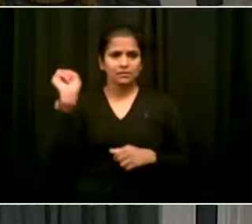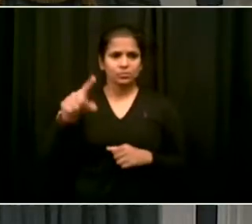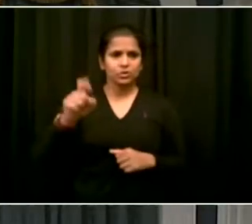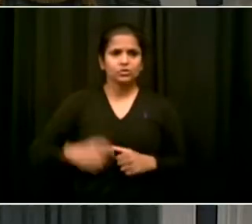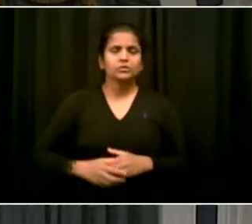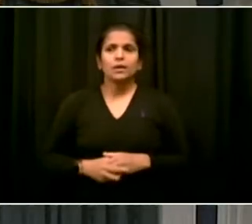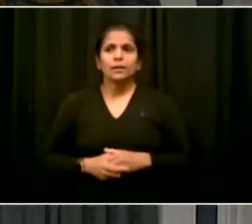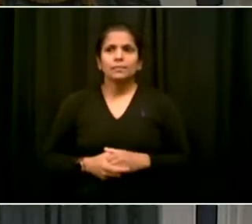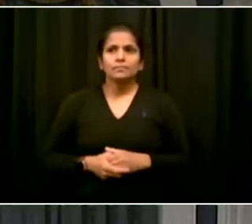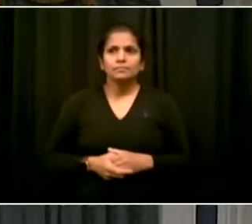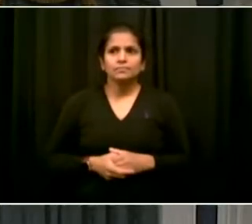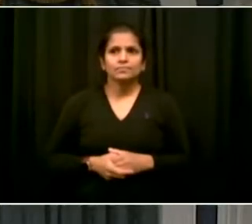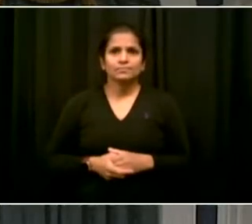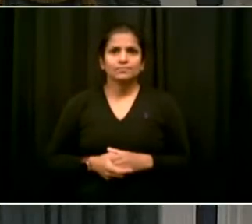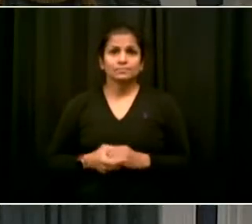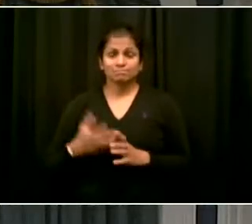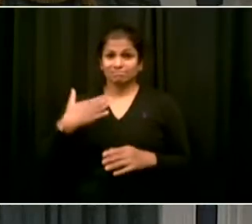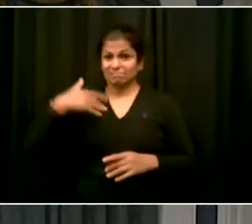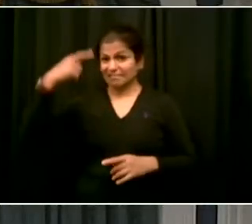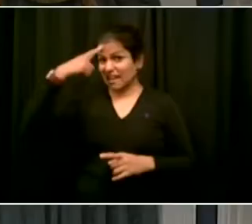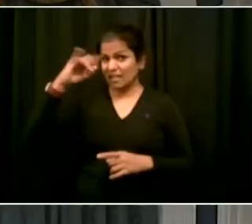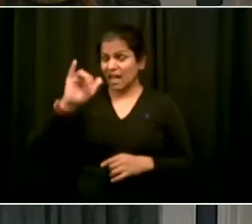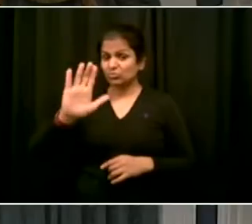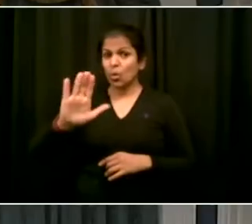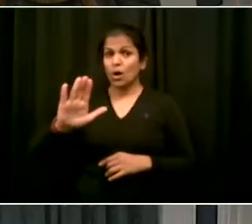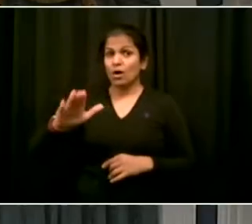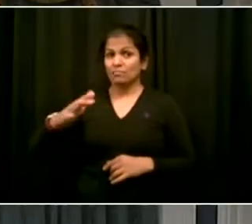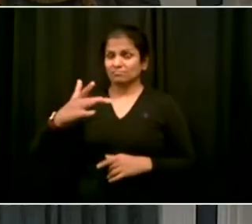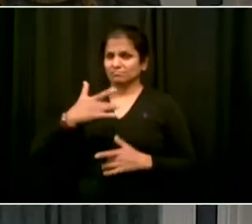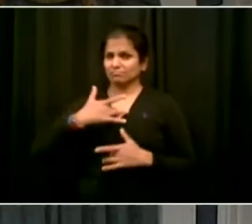DR. VARMA ANYTHING TO ADD?